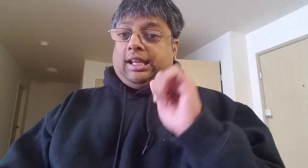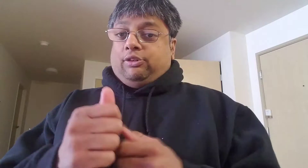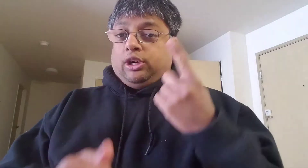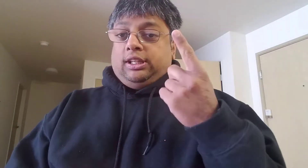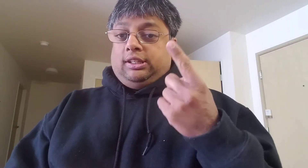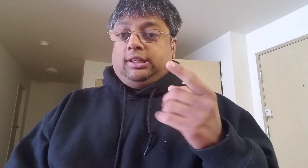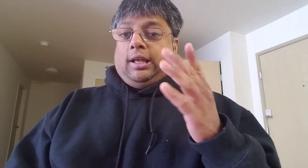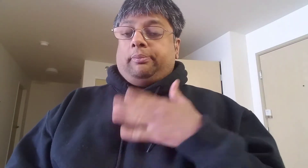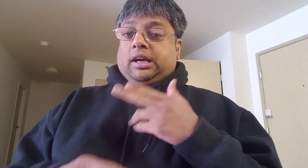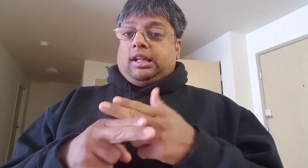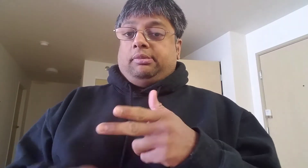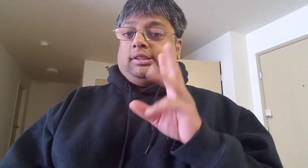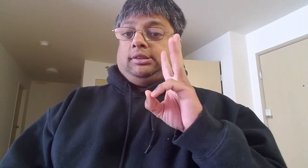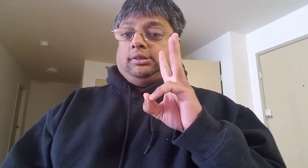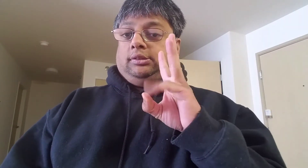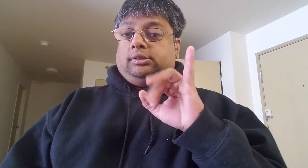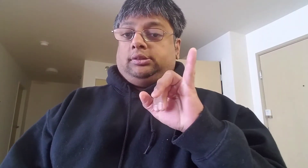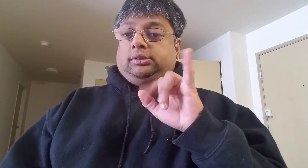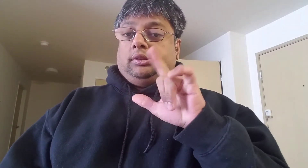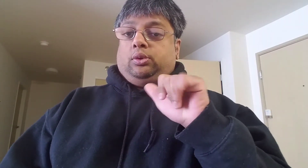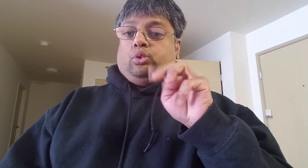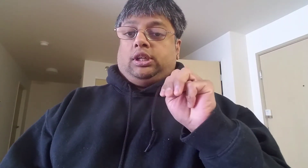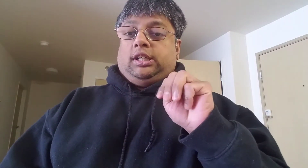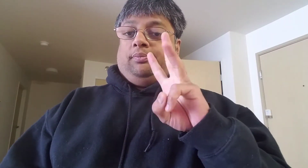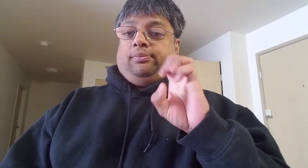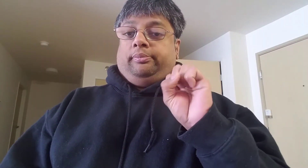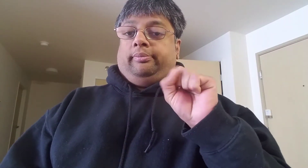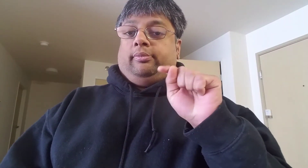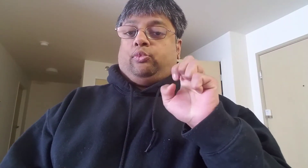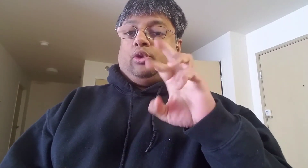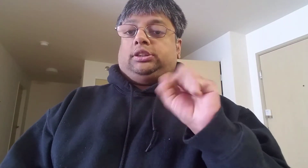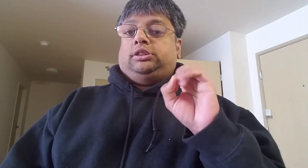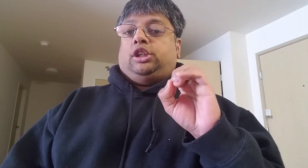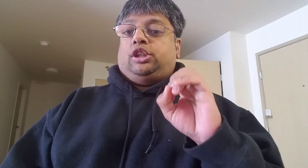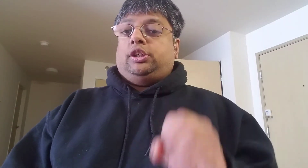Hi everyone my name is William Westerso.